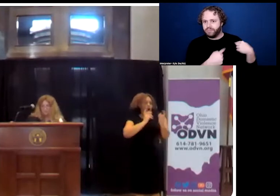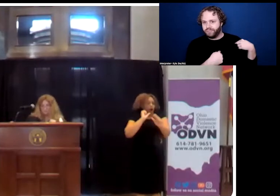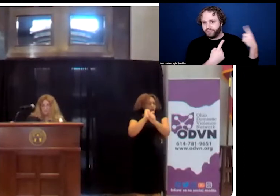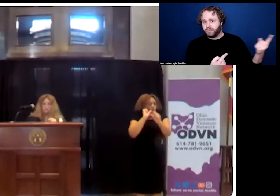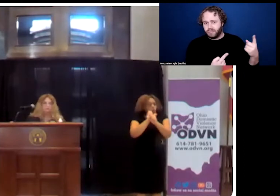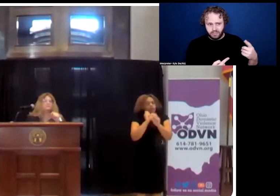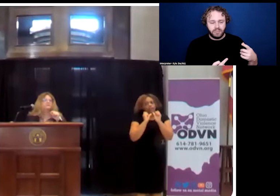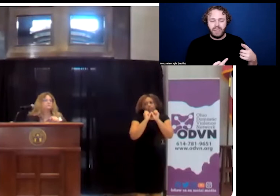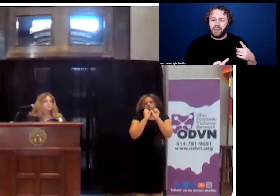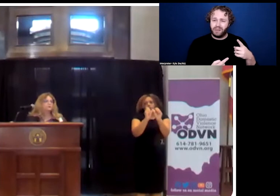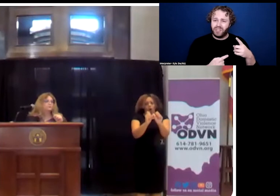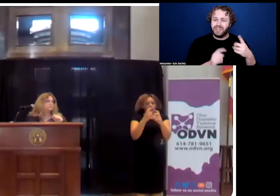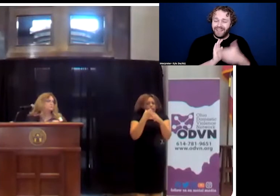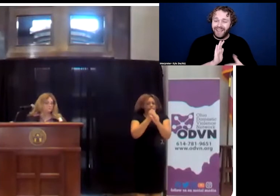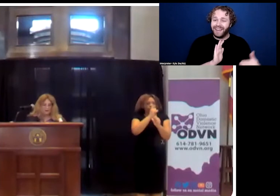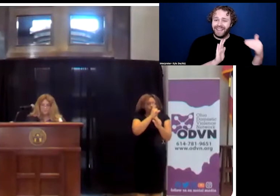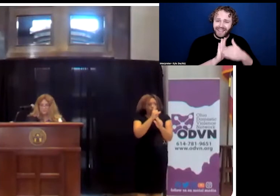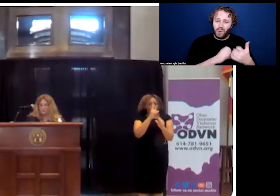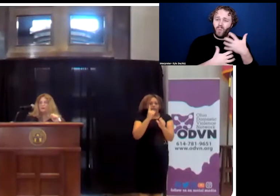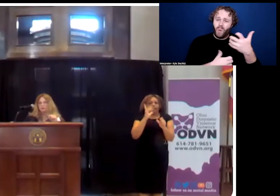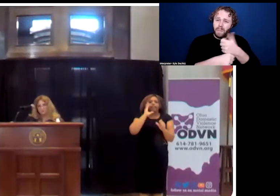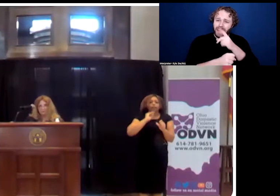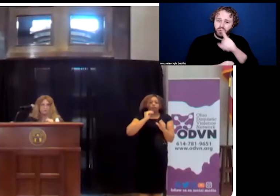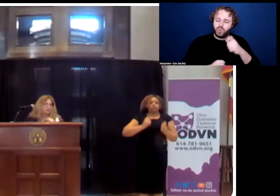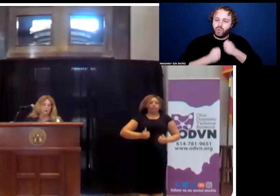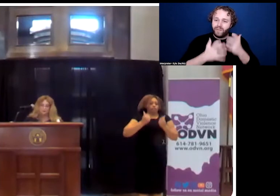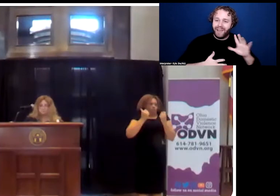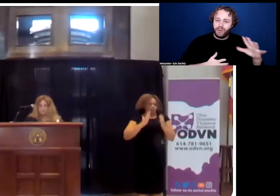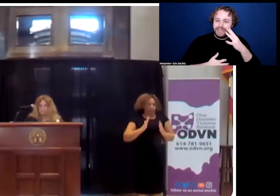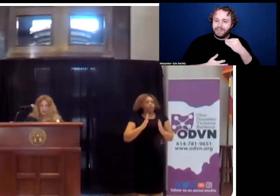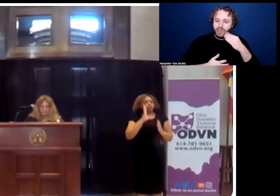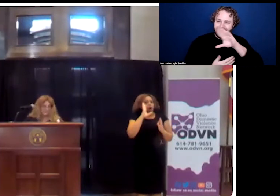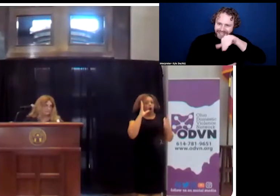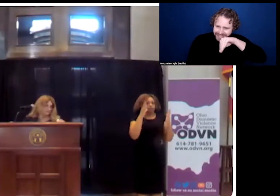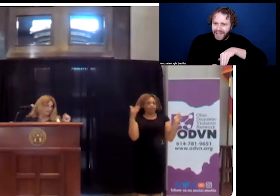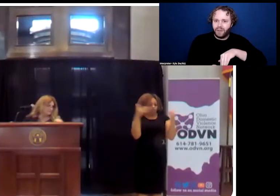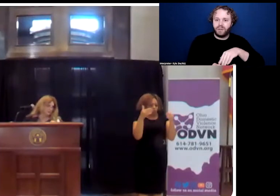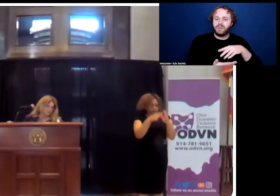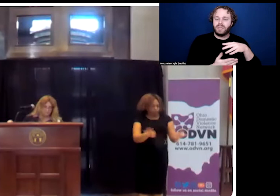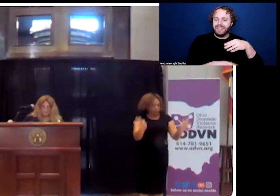to make sure that the experiences of survivors are centered in Ohio's public policy. That's invaluable.